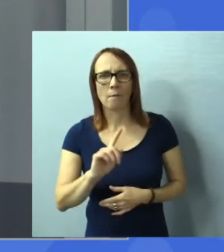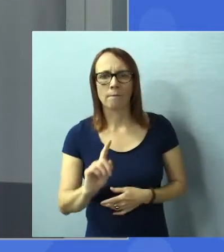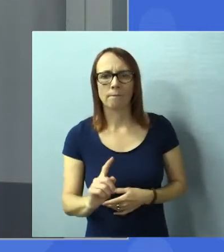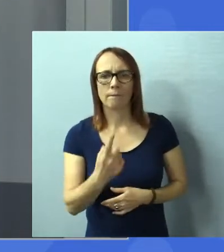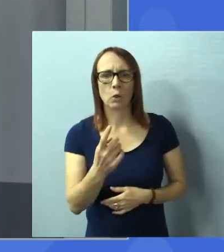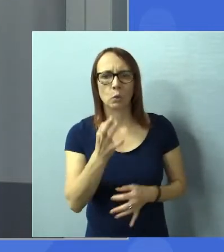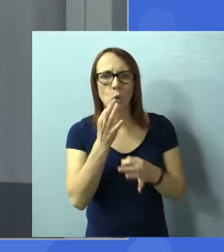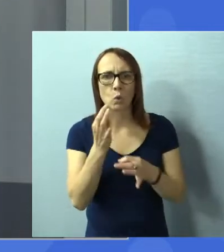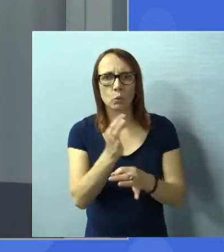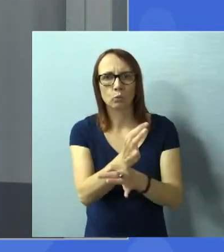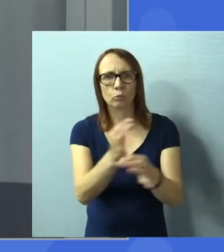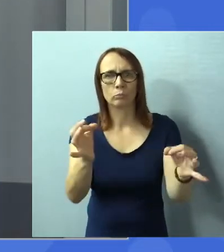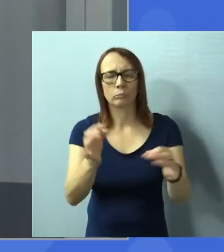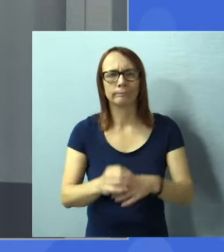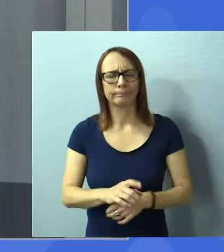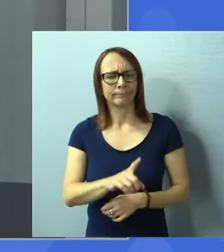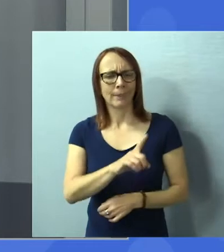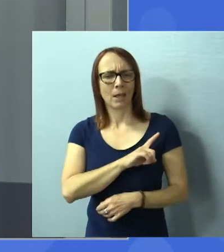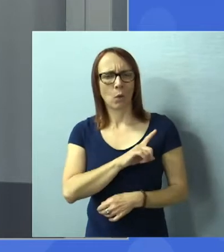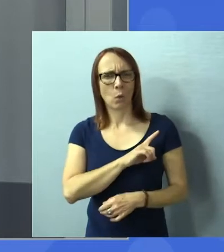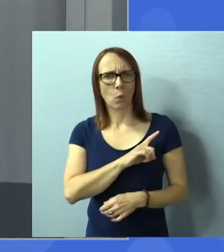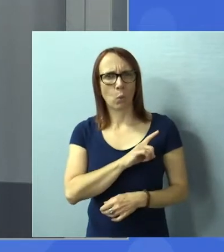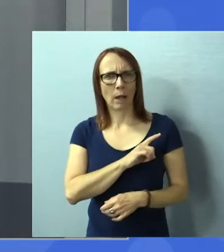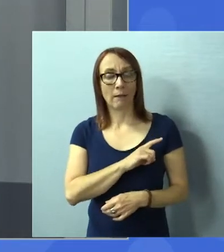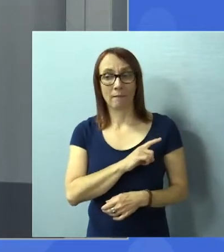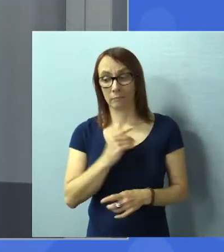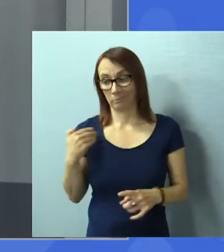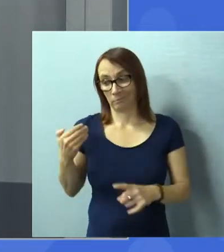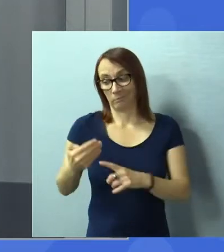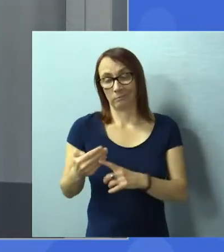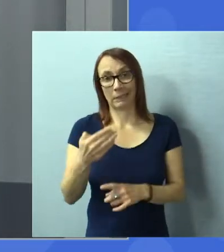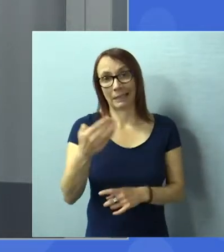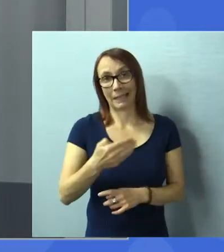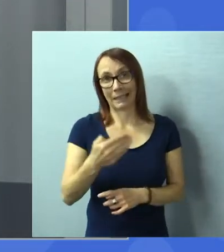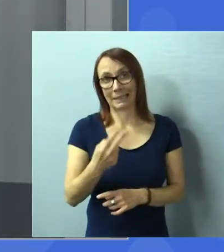is it that for the first time since 1923 voters were asked to get out of their